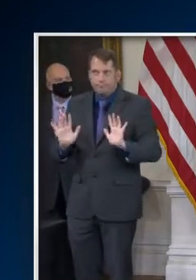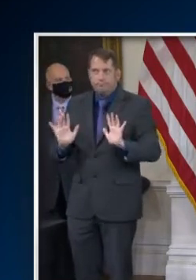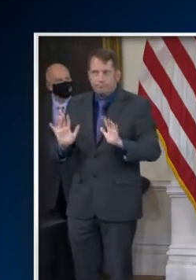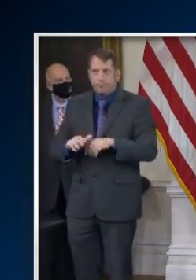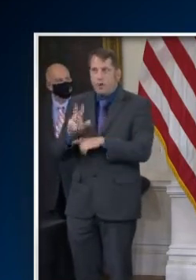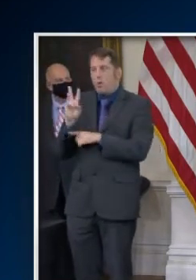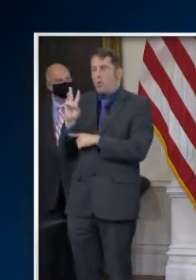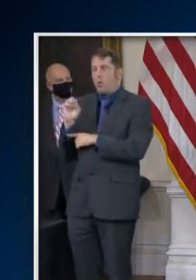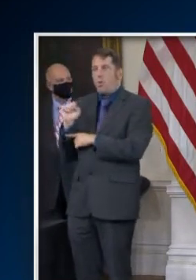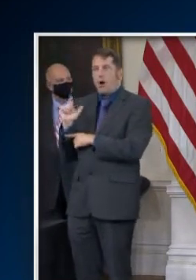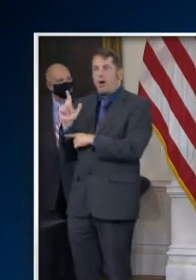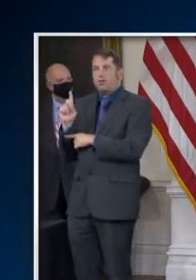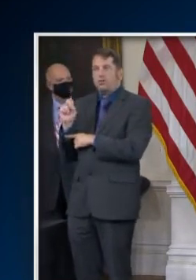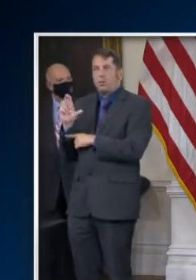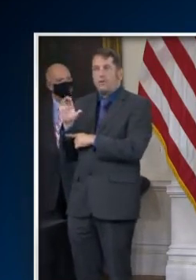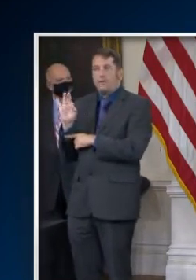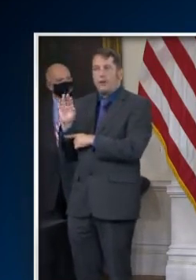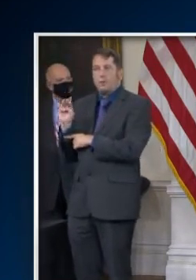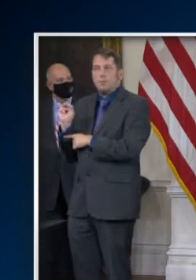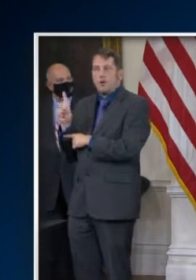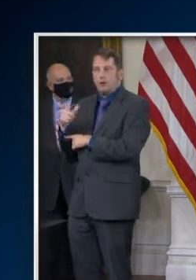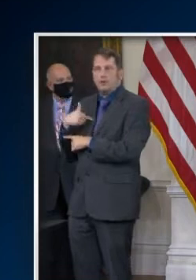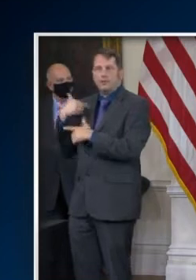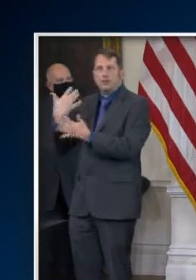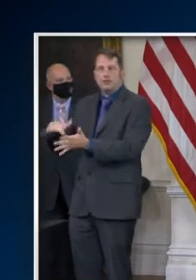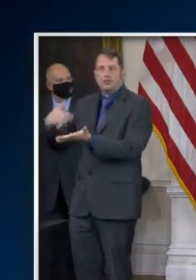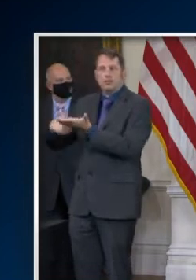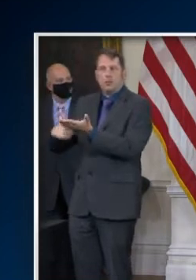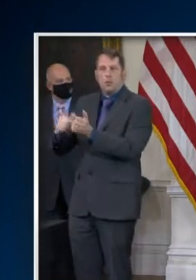DIVERSE COLLECTION OF THIS EFFORT EVERY DAY.